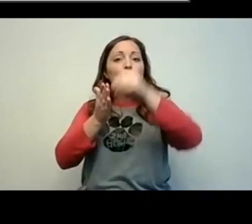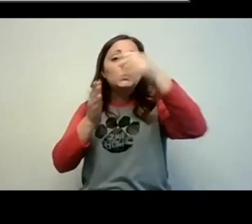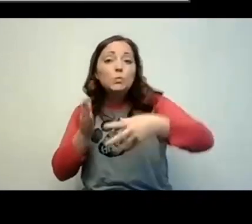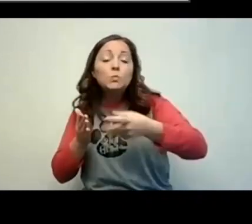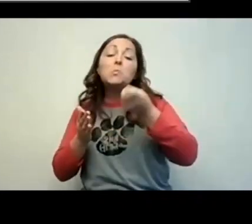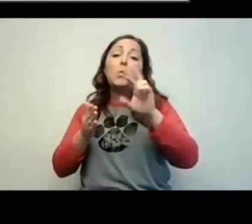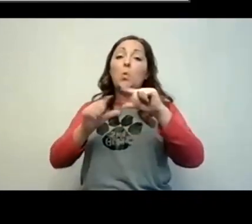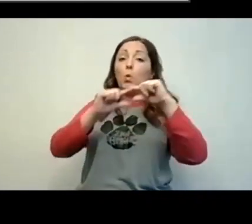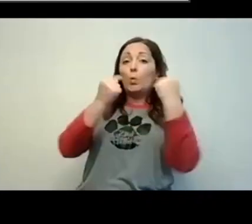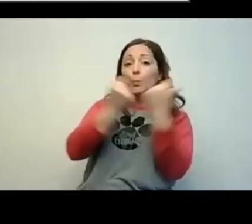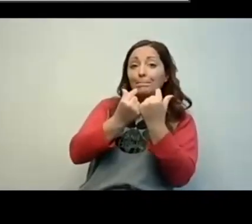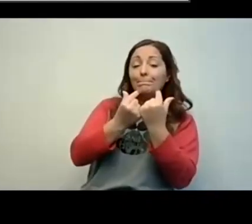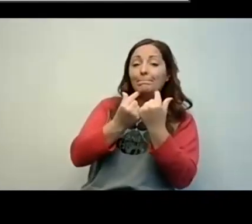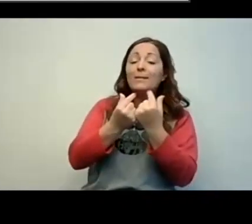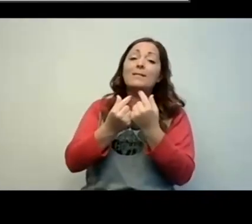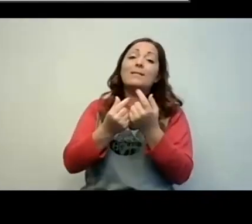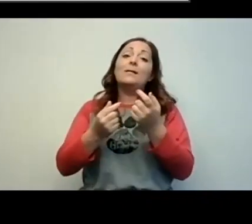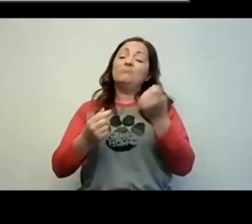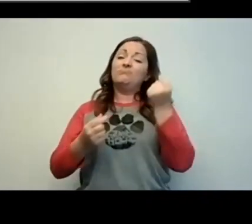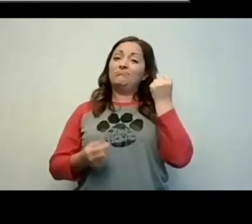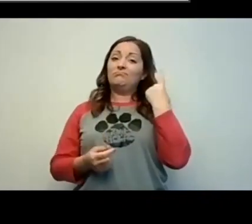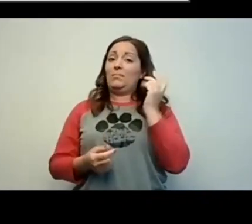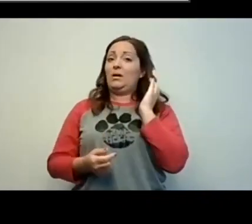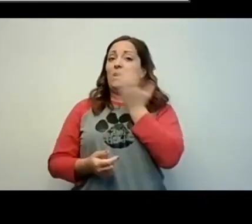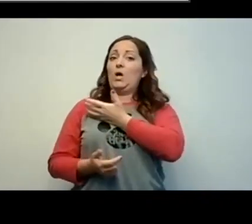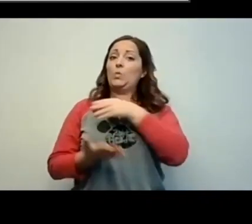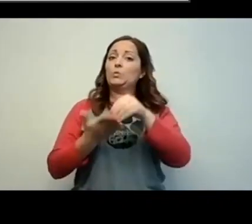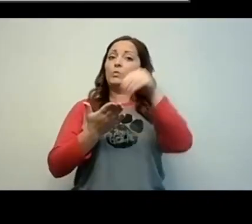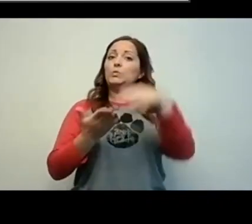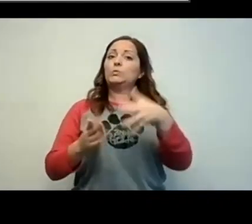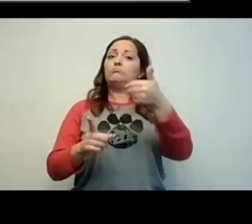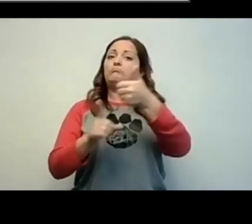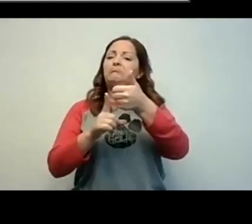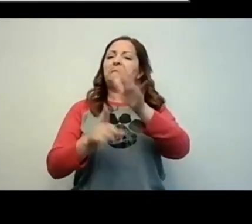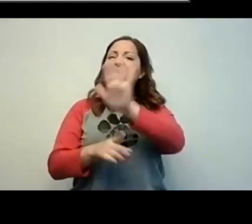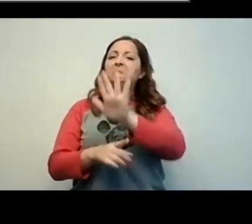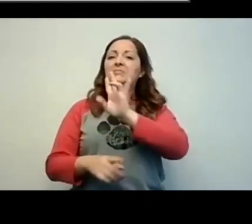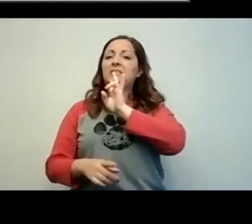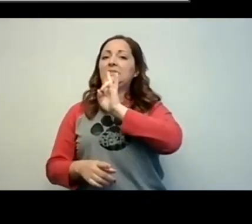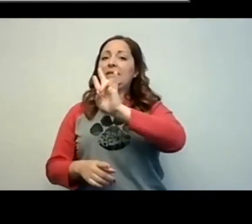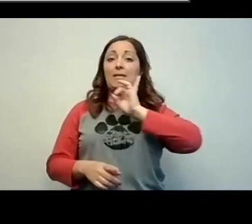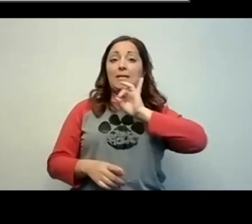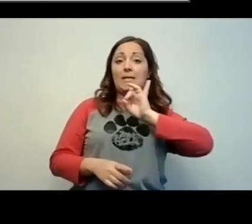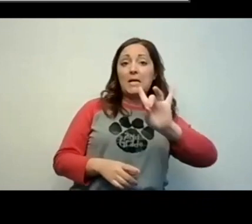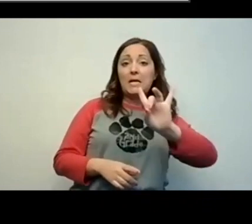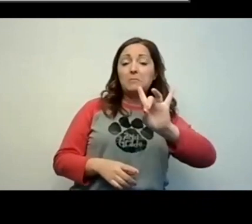The chat feature is sort of like texting with a student or a group of students.